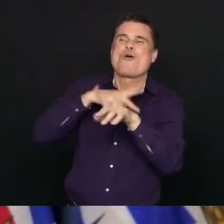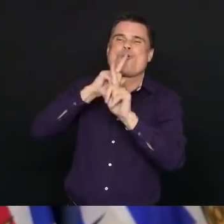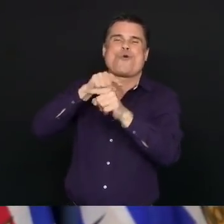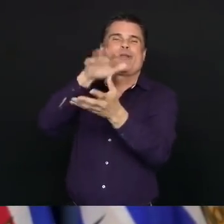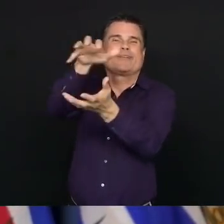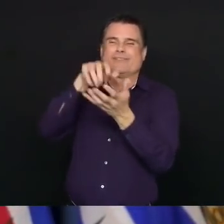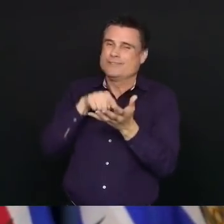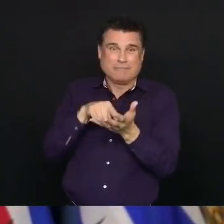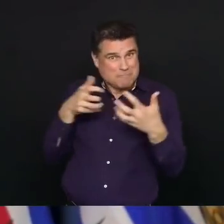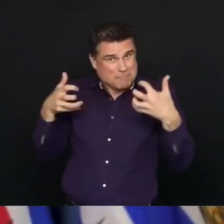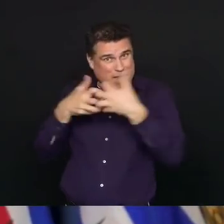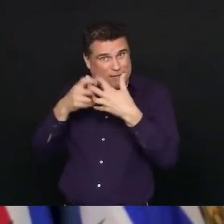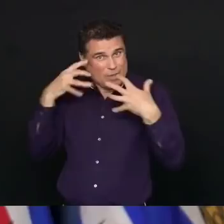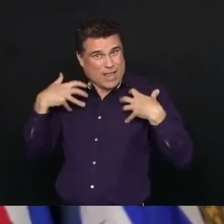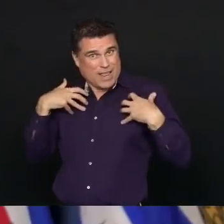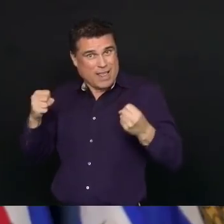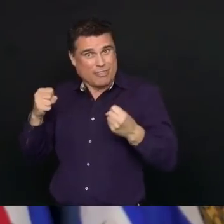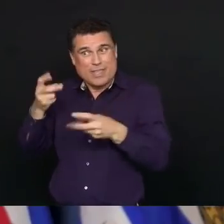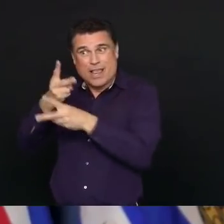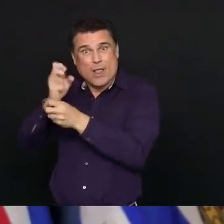I think what Doctor Henry